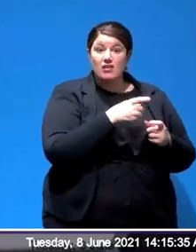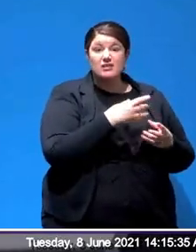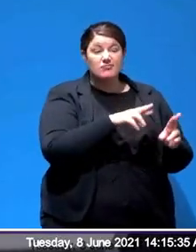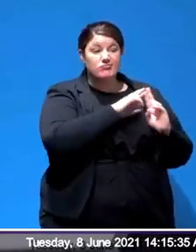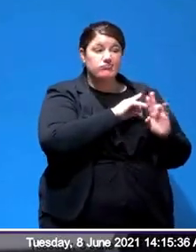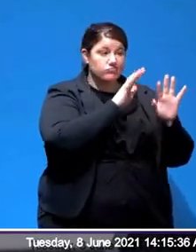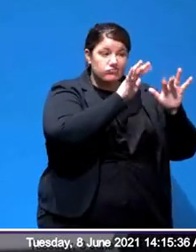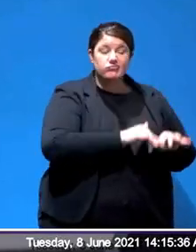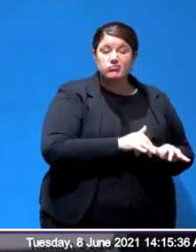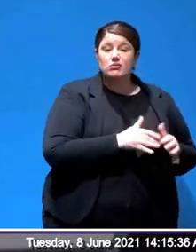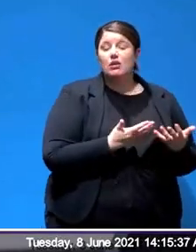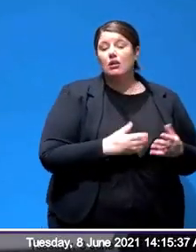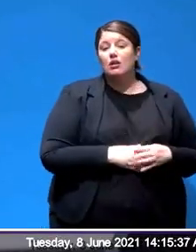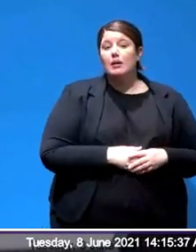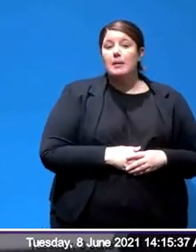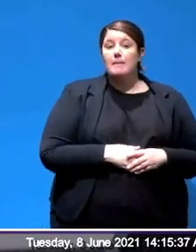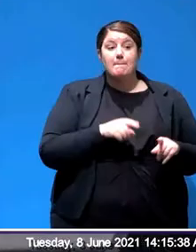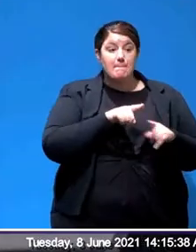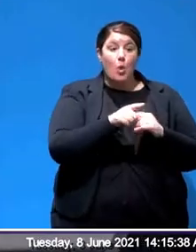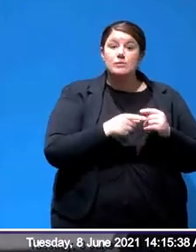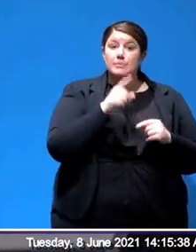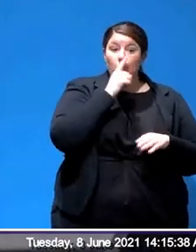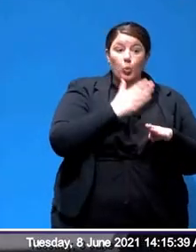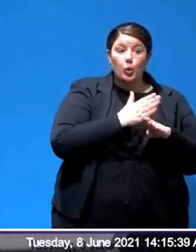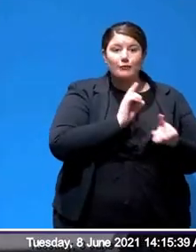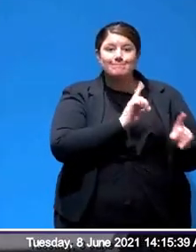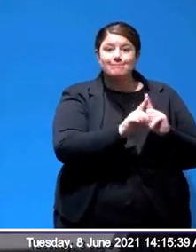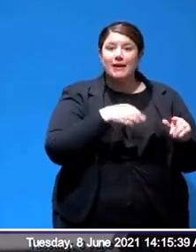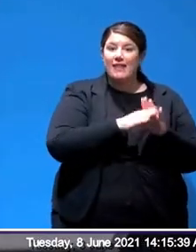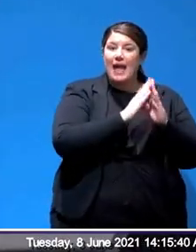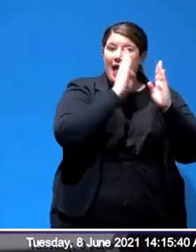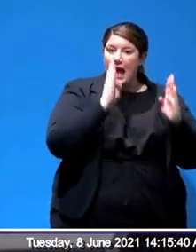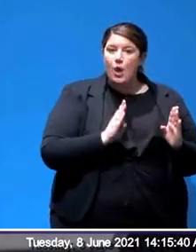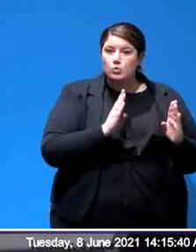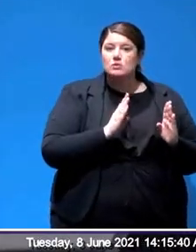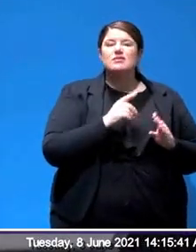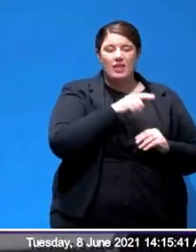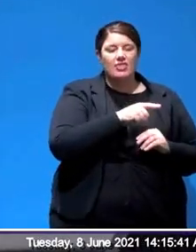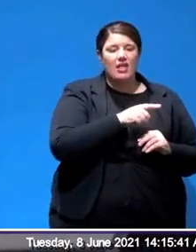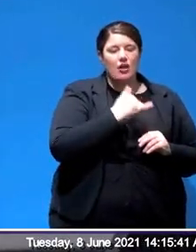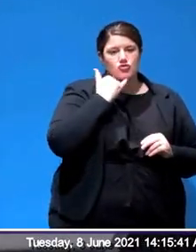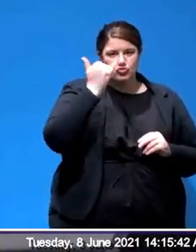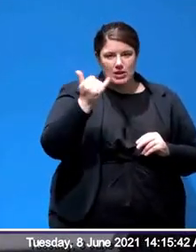But most support worker staff used the phone to make their RiskMan reports.